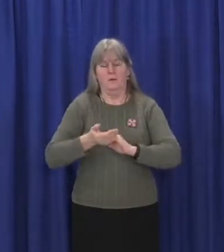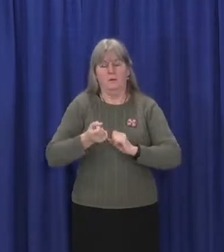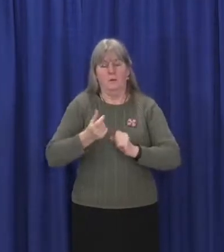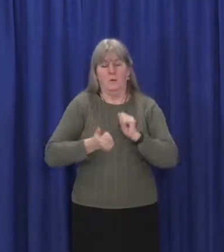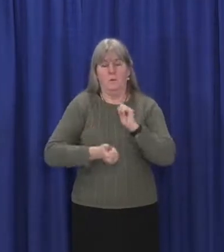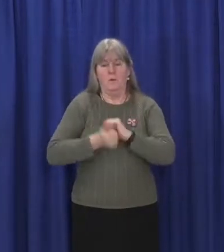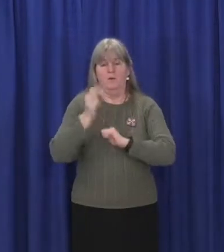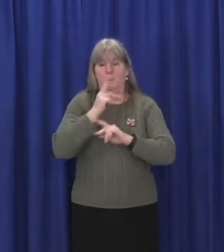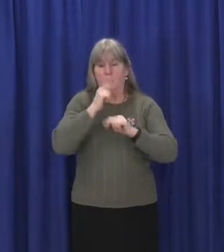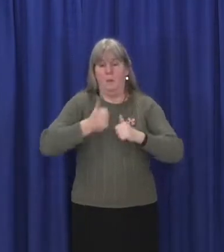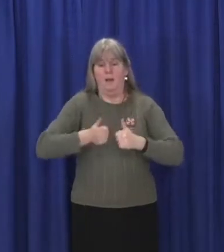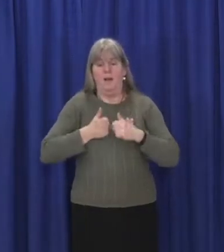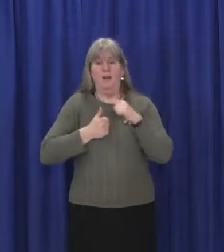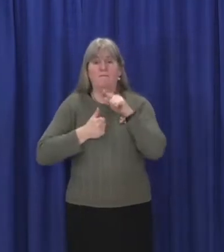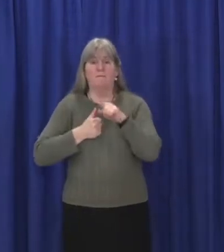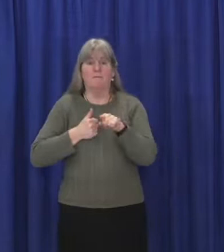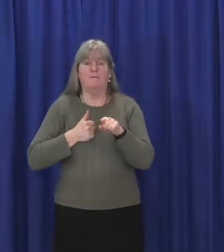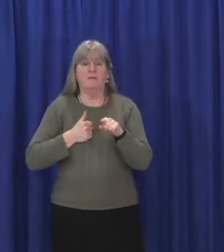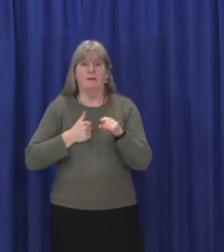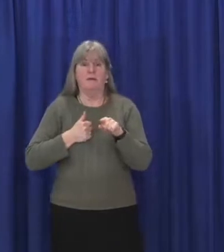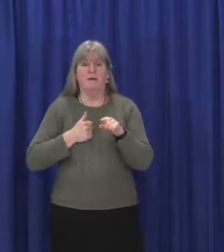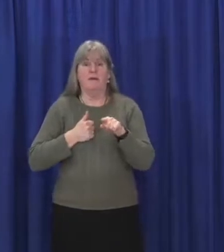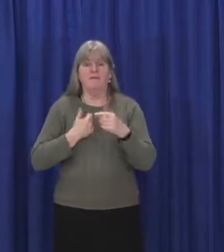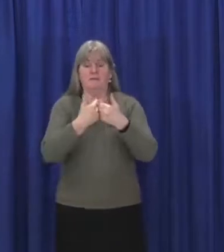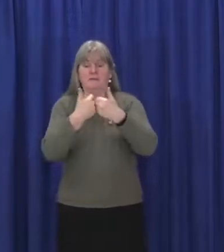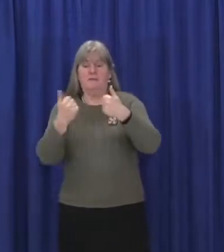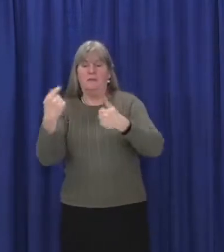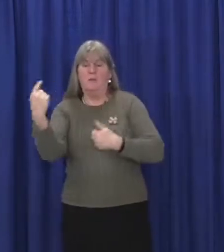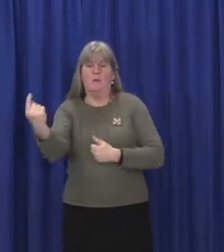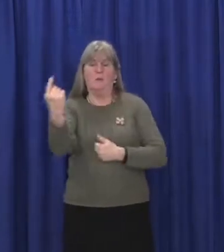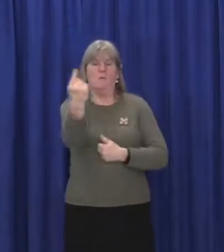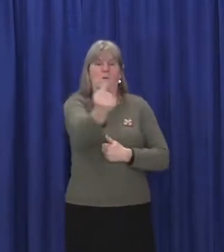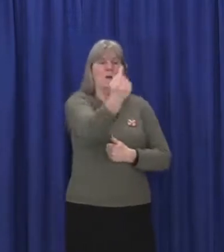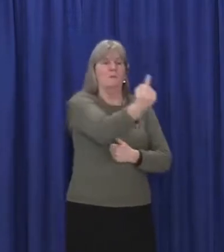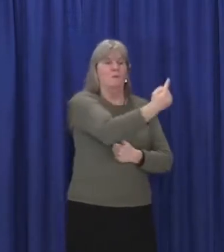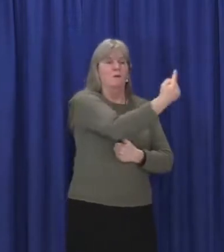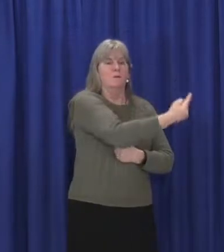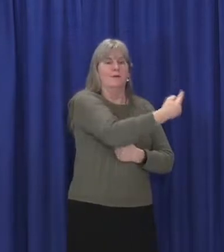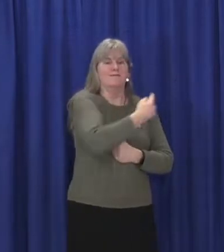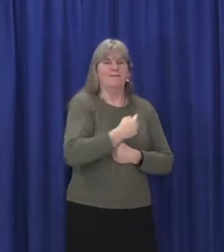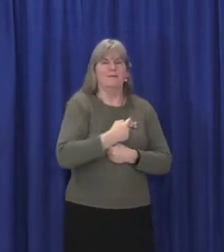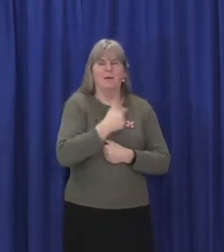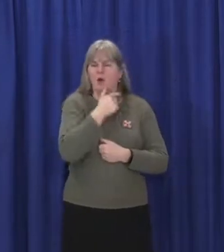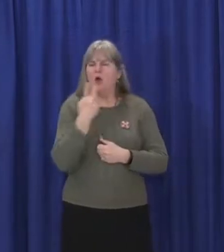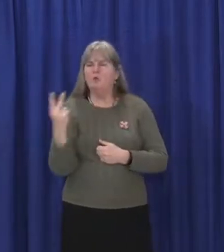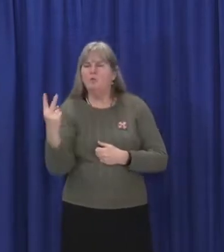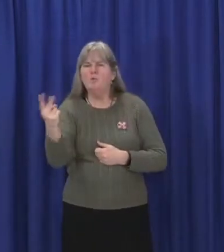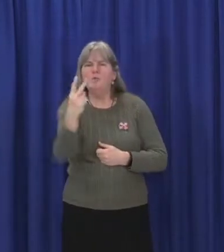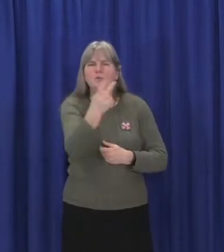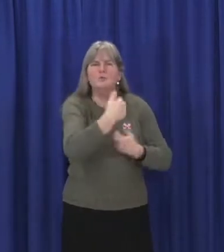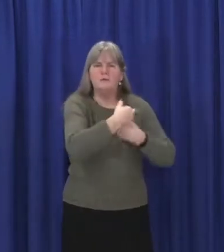have their own room, which does make a difference in infection control.